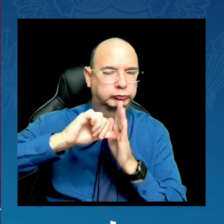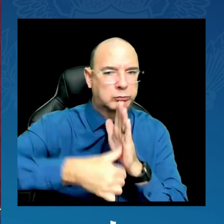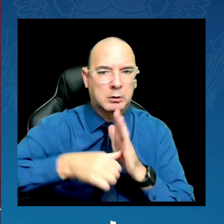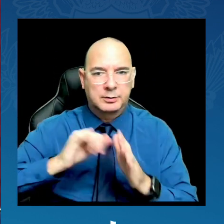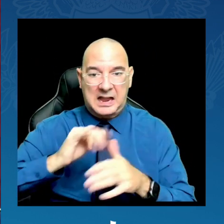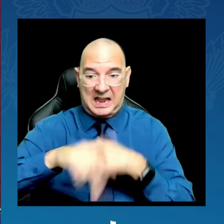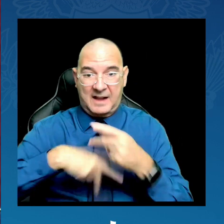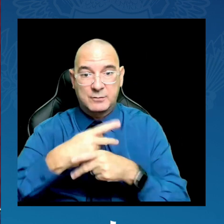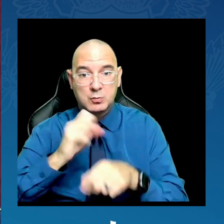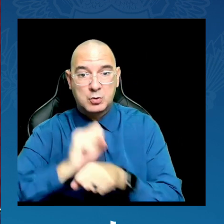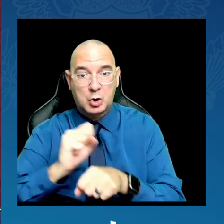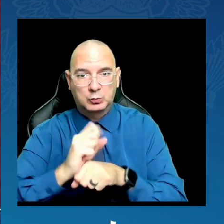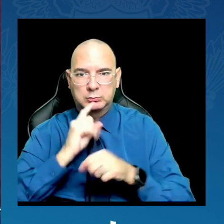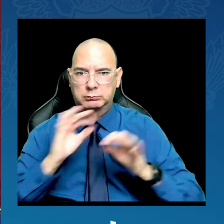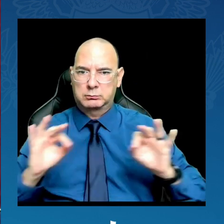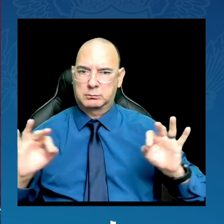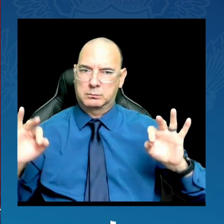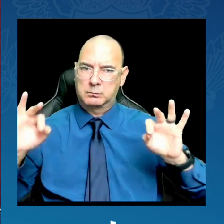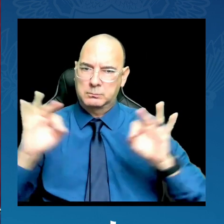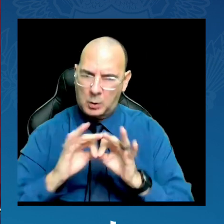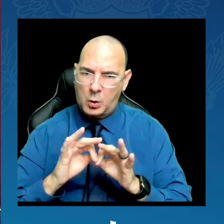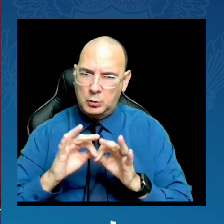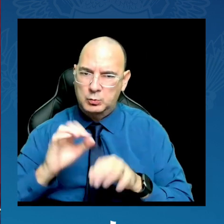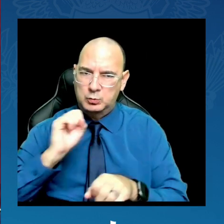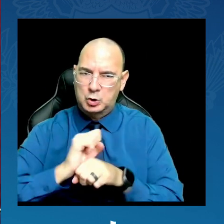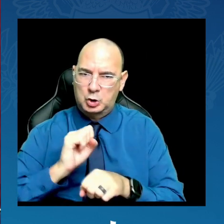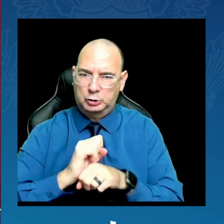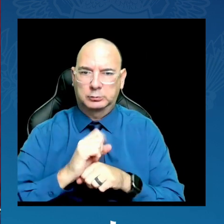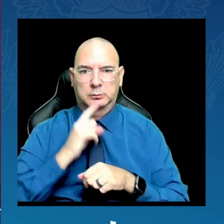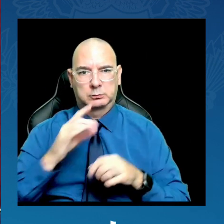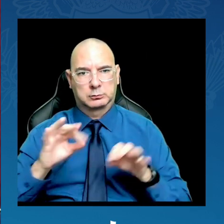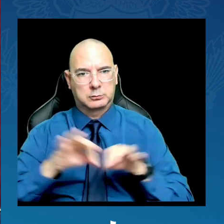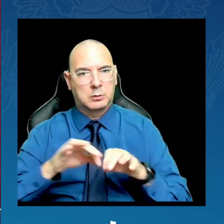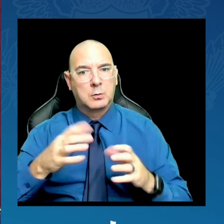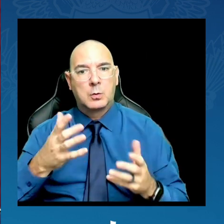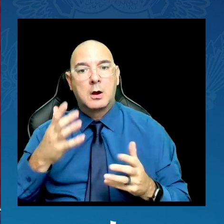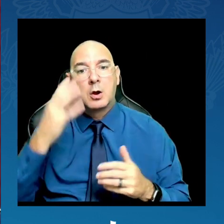including what I know that the Department of Agriculture is doing in terms of working with an asset